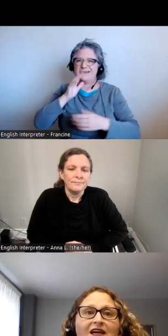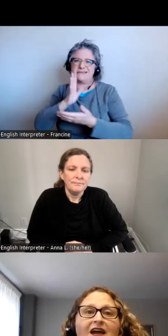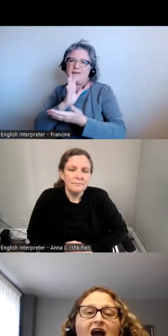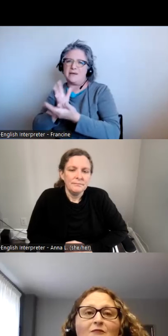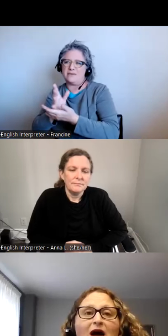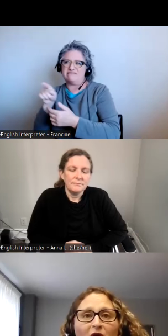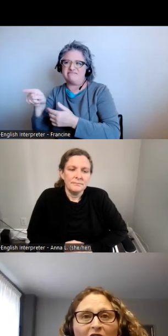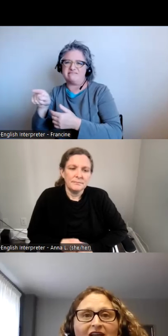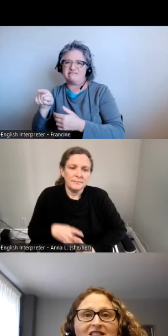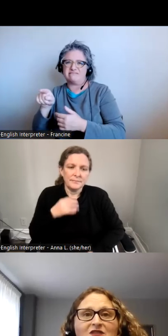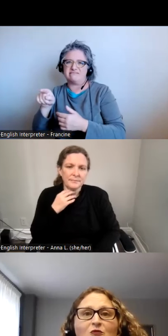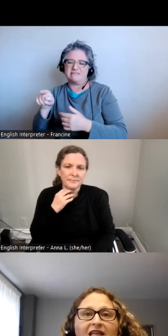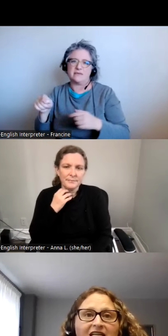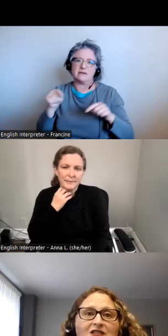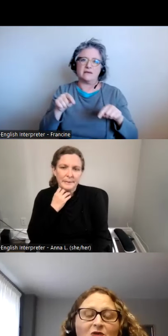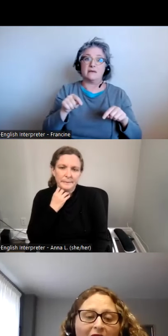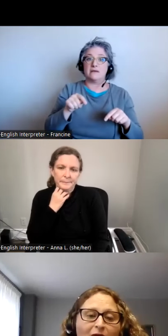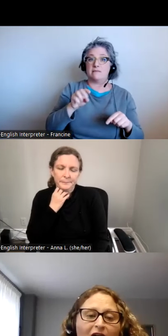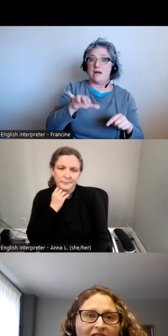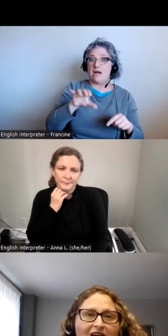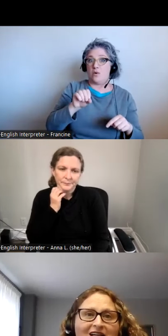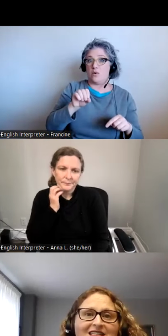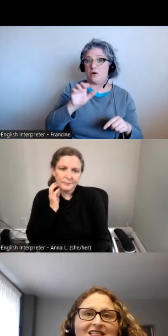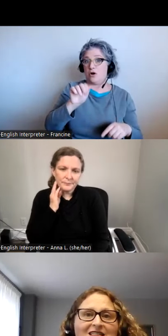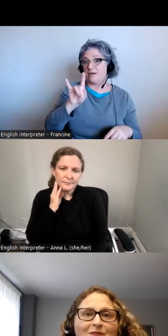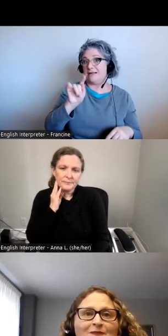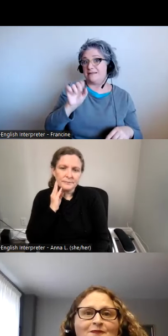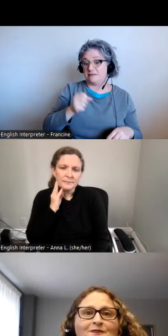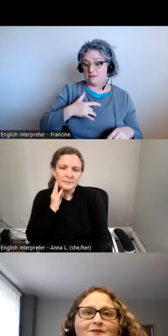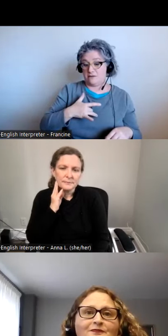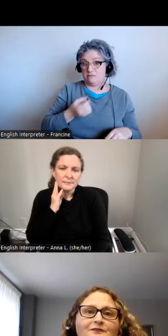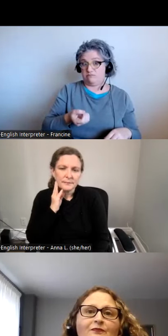vaccines, like Novavax. However, for the sake of our